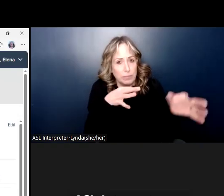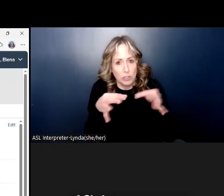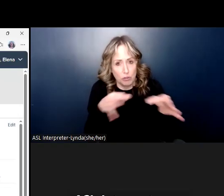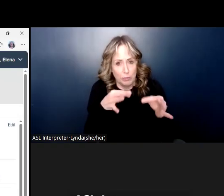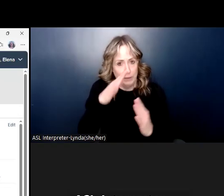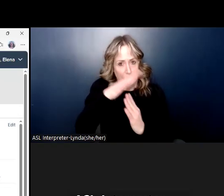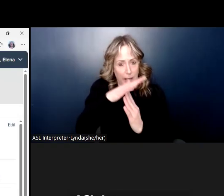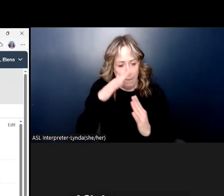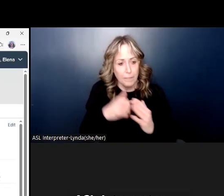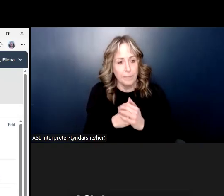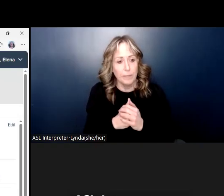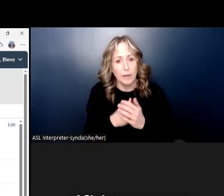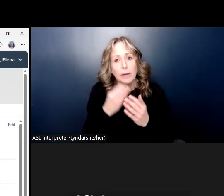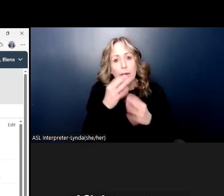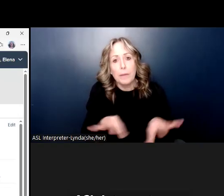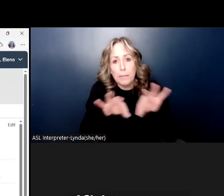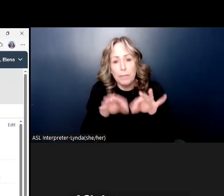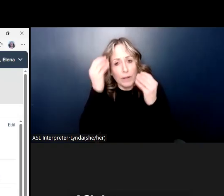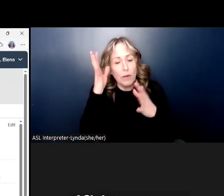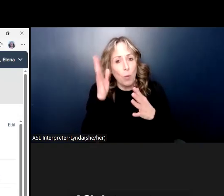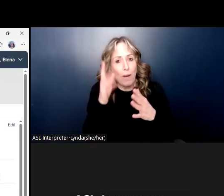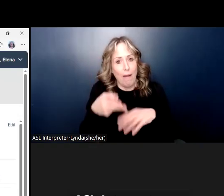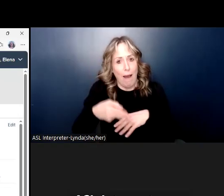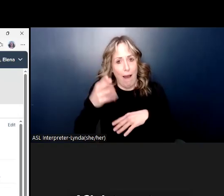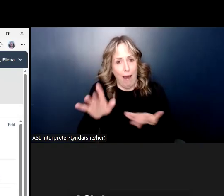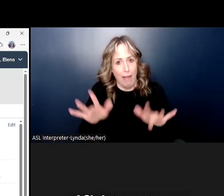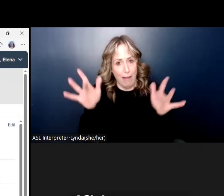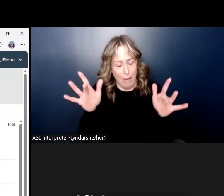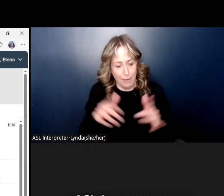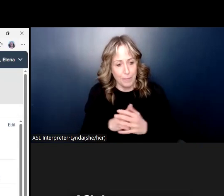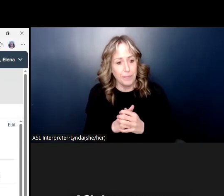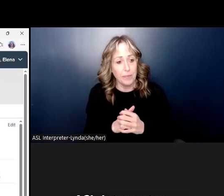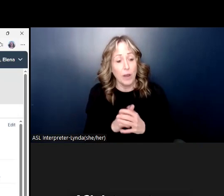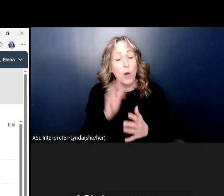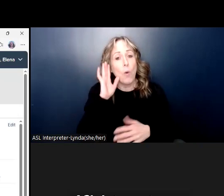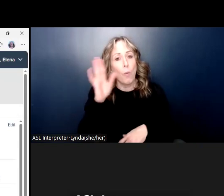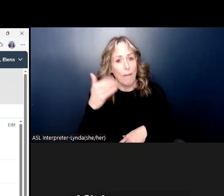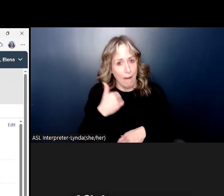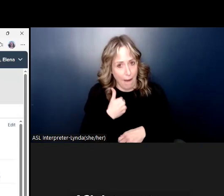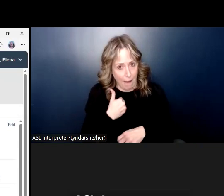Any important information will be highlighted. It will contain different links.